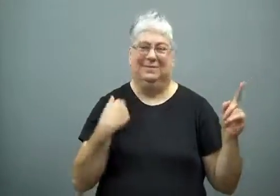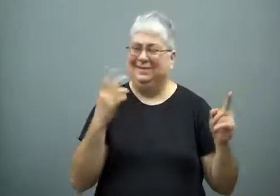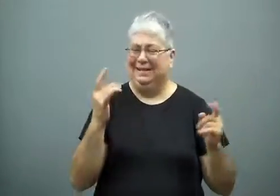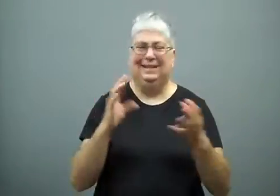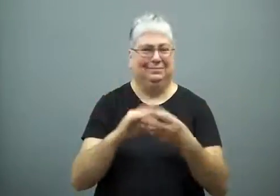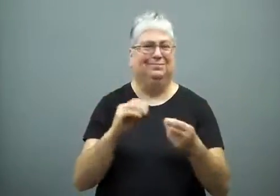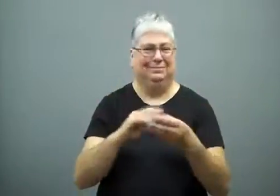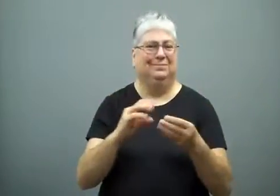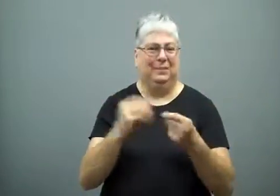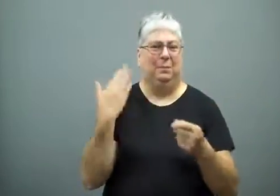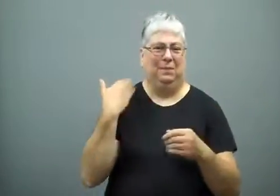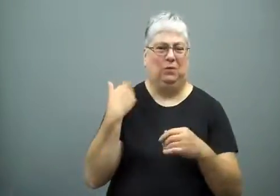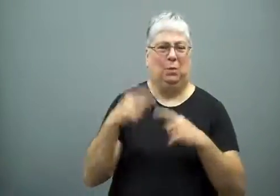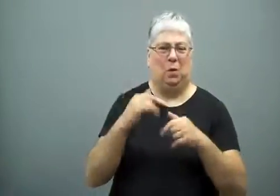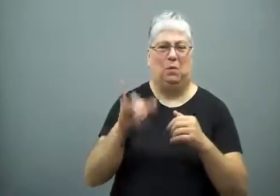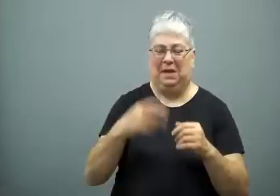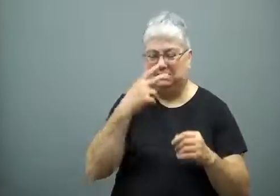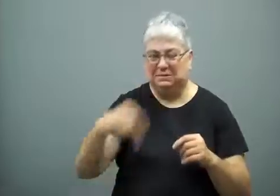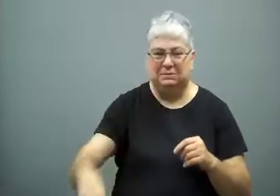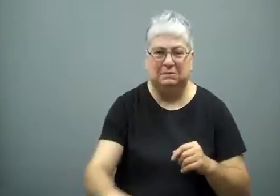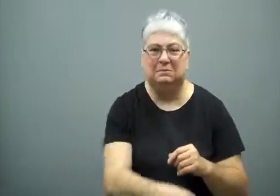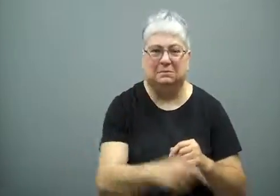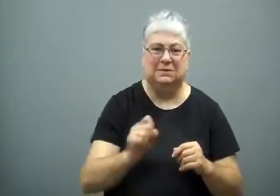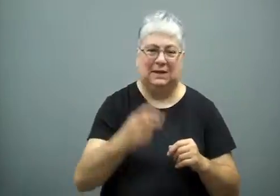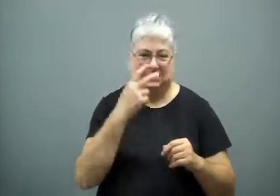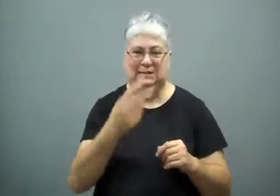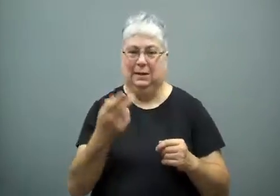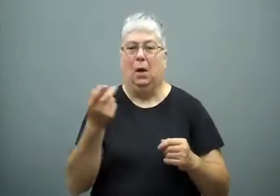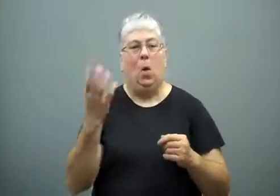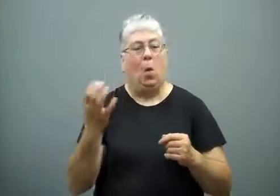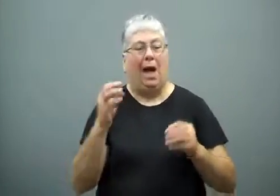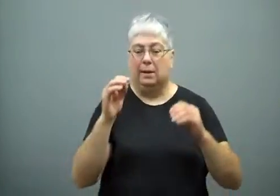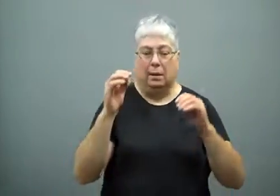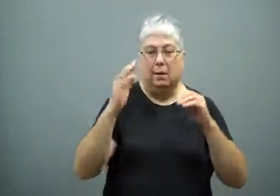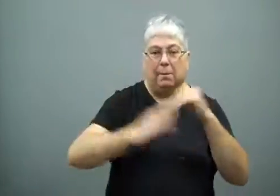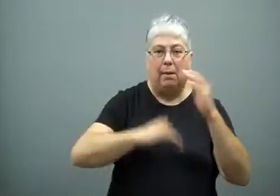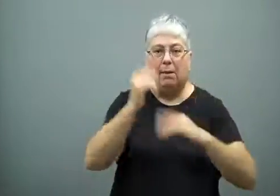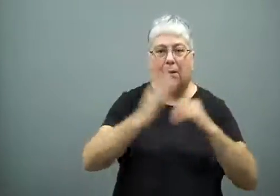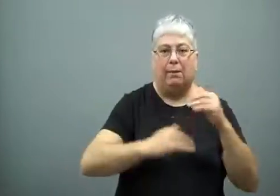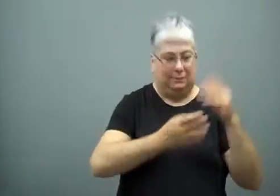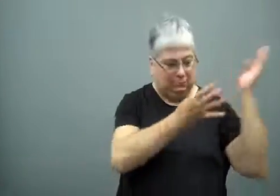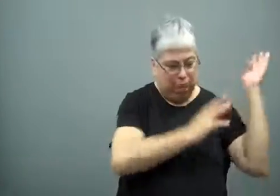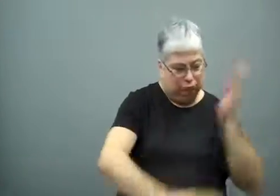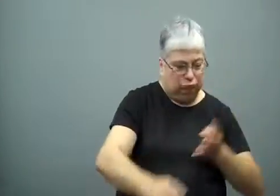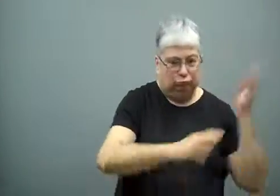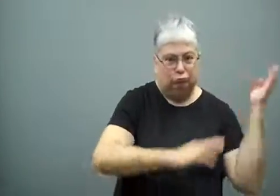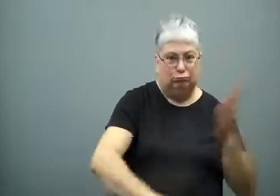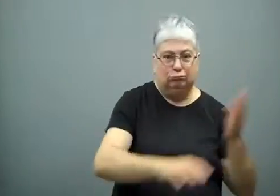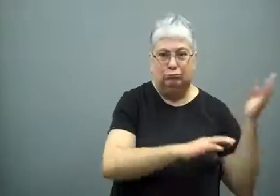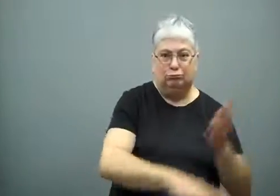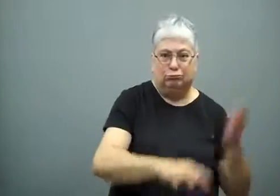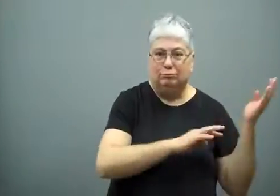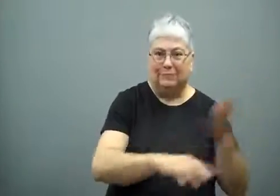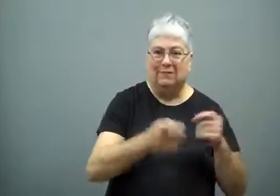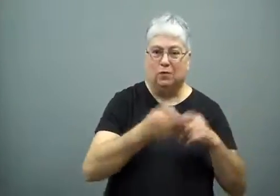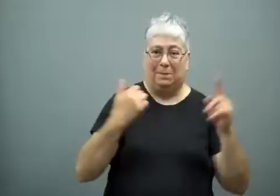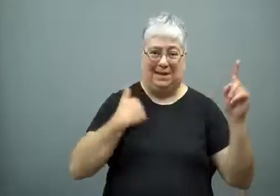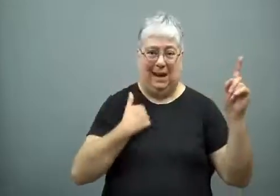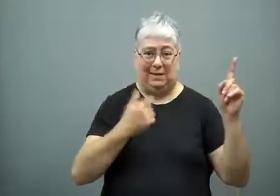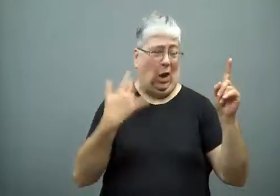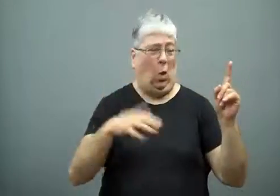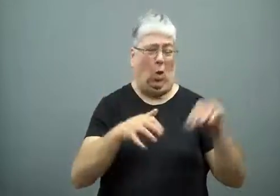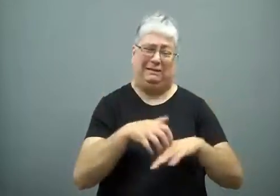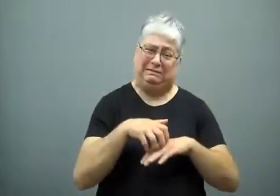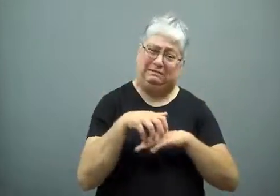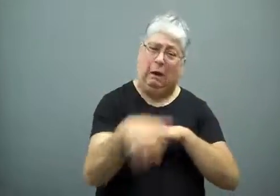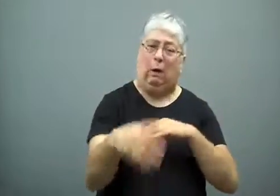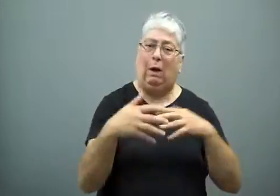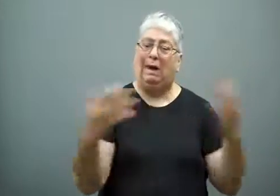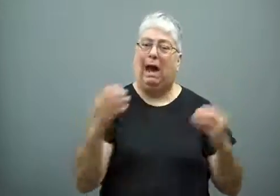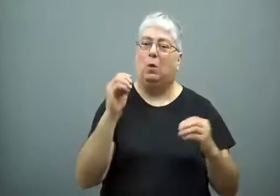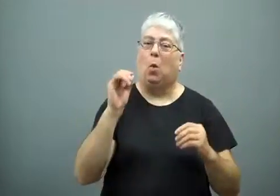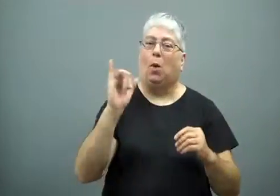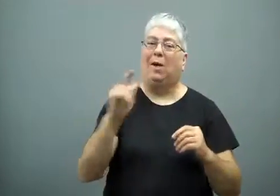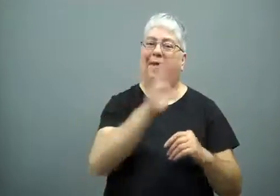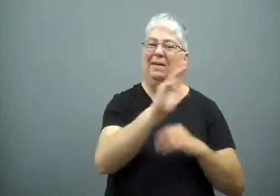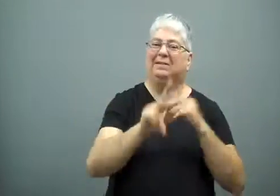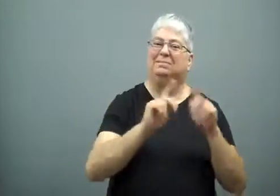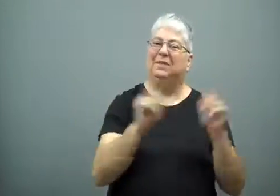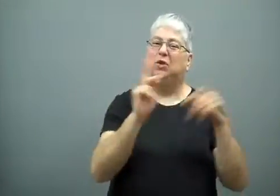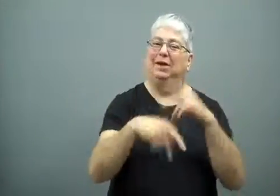I did a story previously about that, you can see it below.